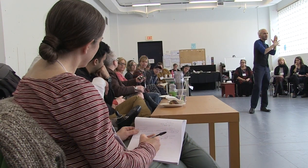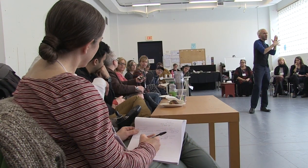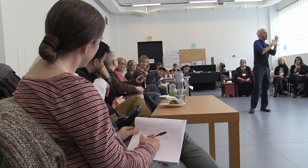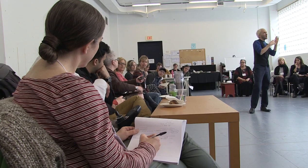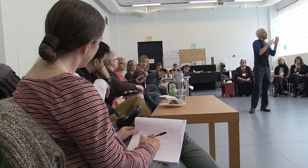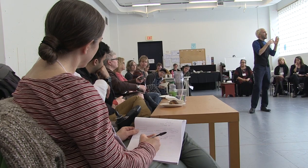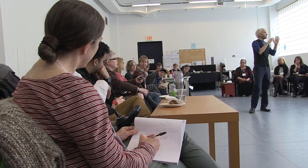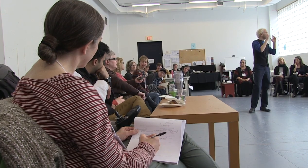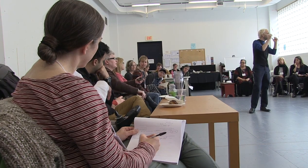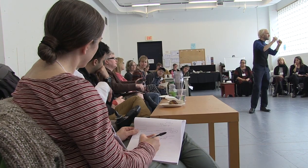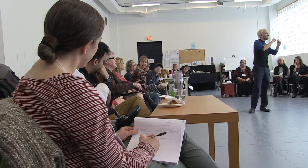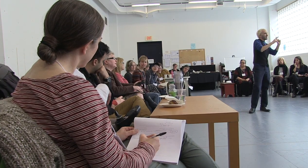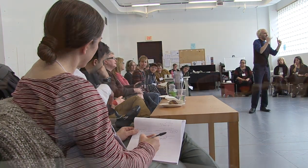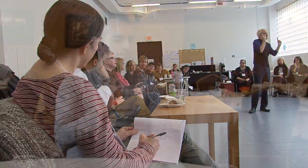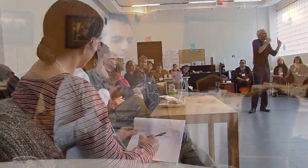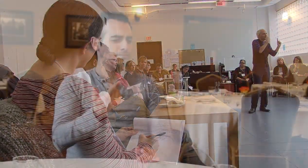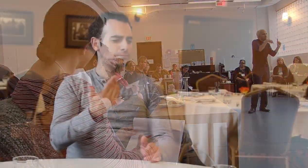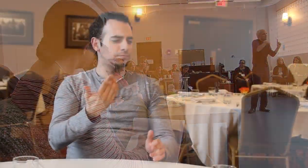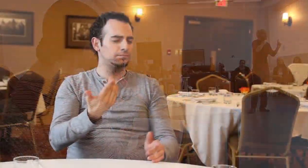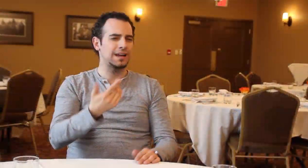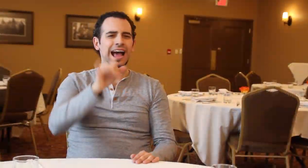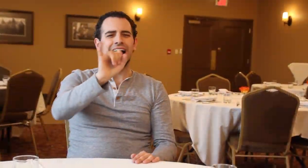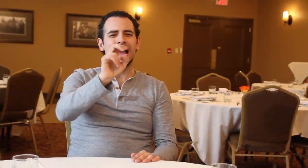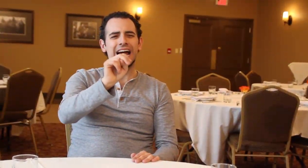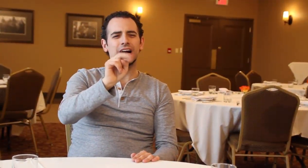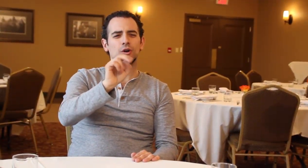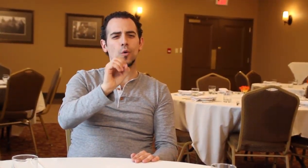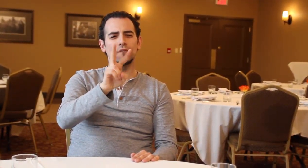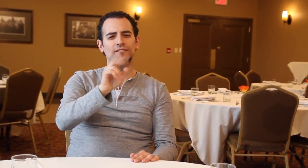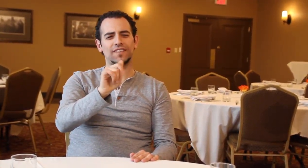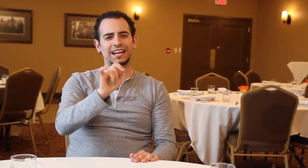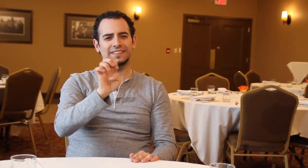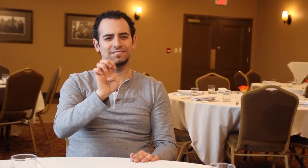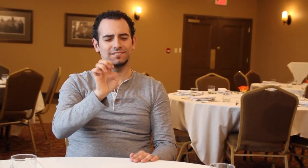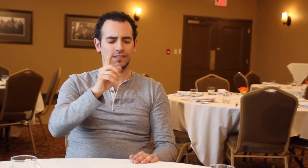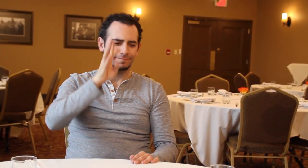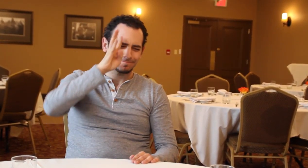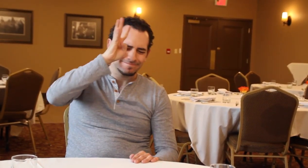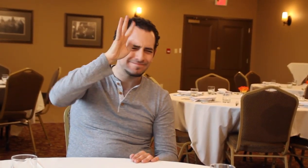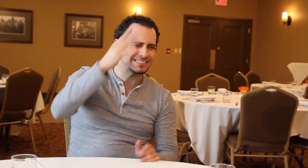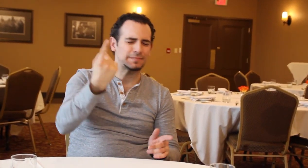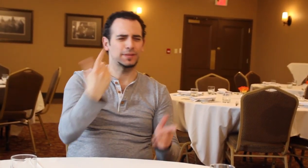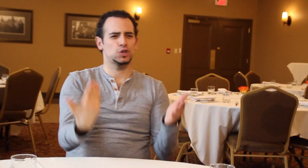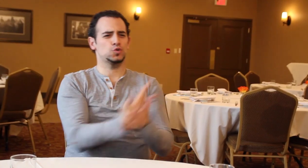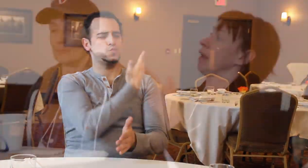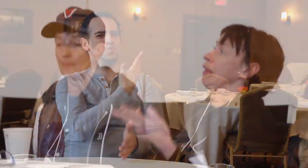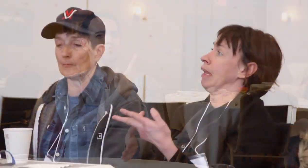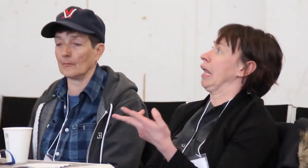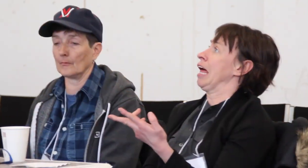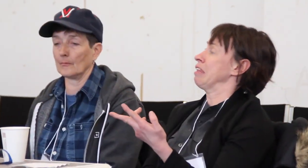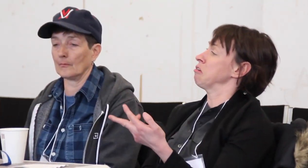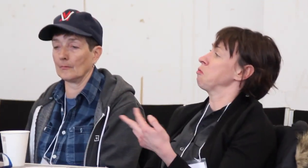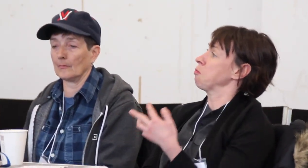Sometimes you need to come up with a different way – to be innovators.